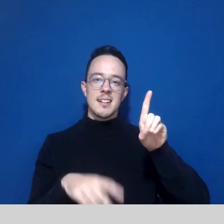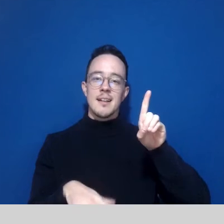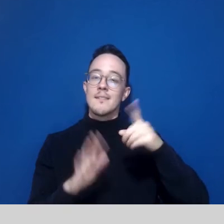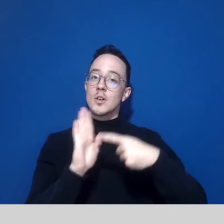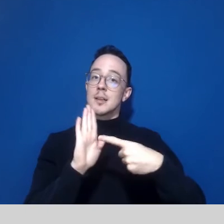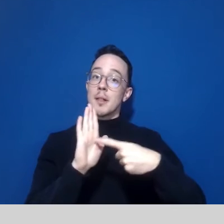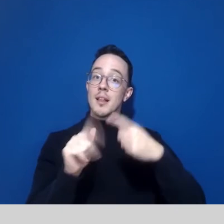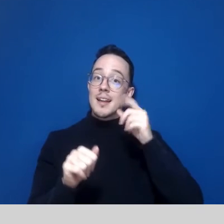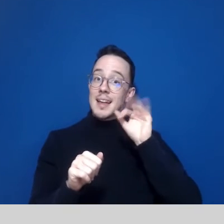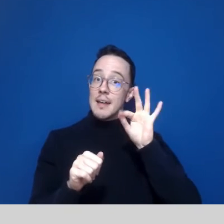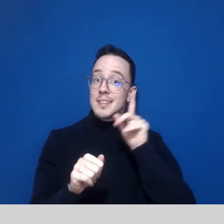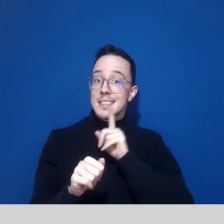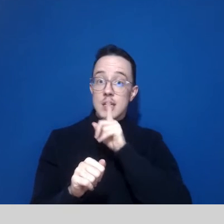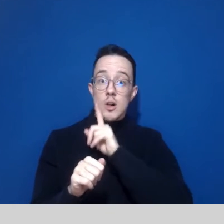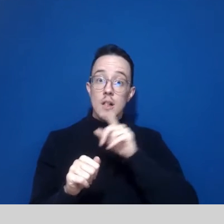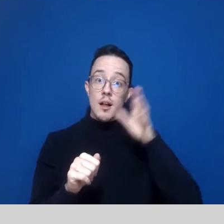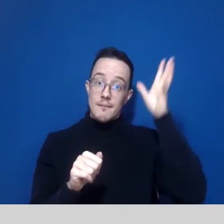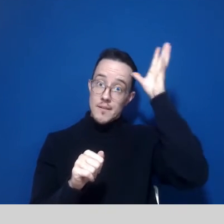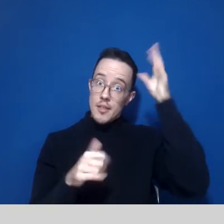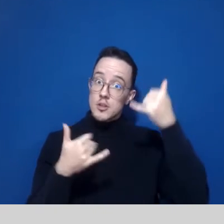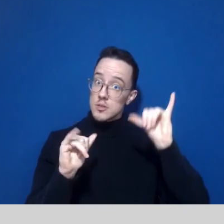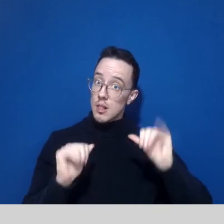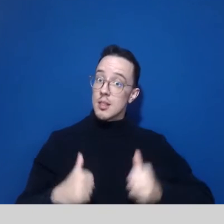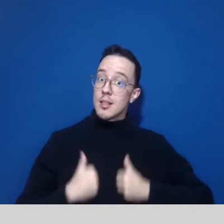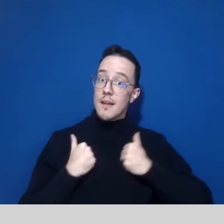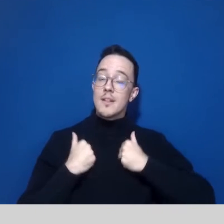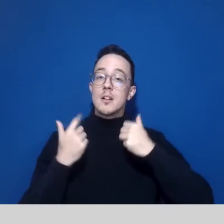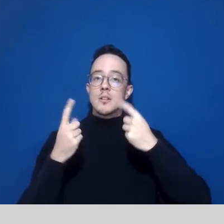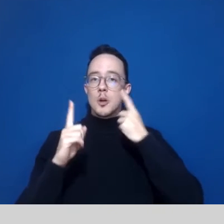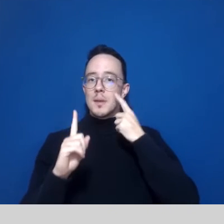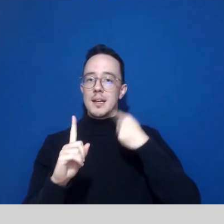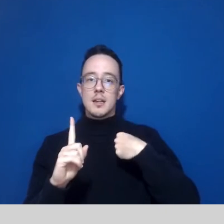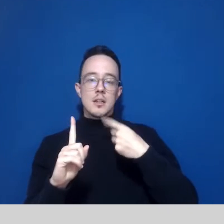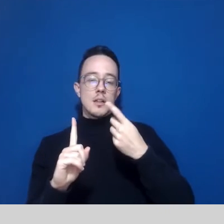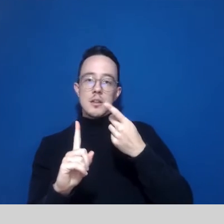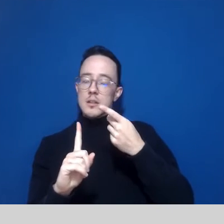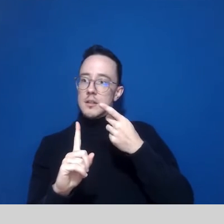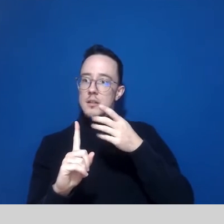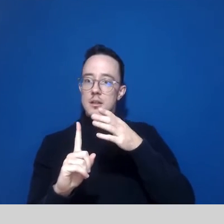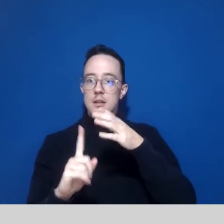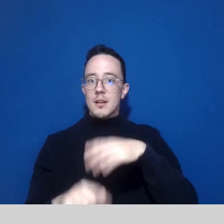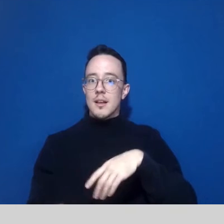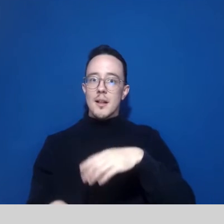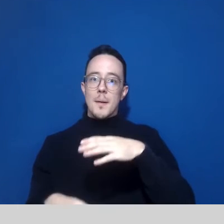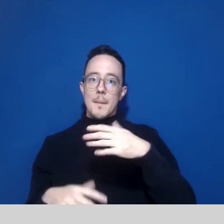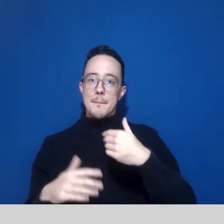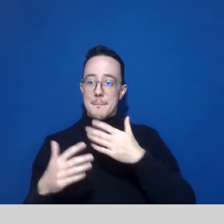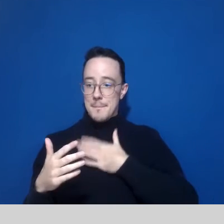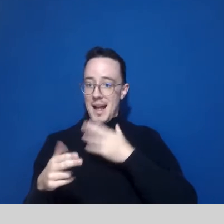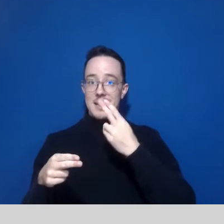that comes after your first name? So for example, someone who is Sigur and his father was Johan, his or her name is Sigur Johansson,